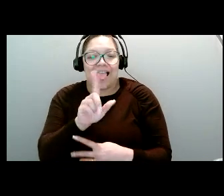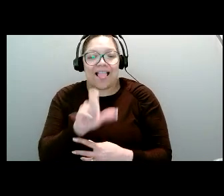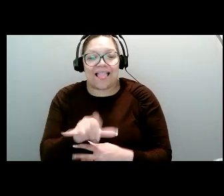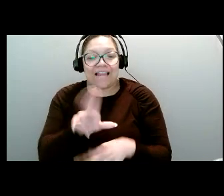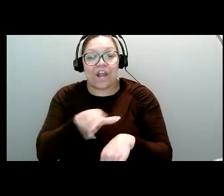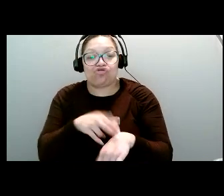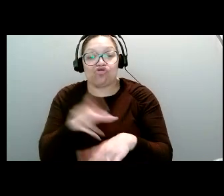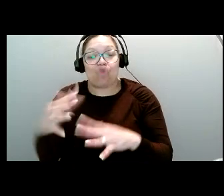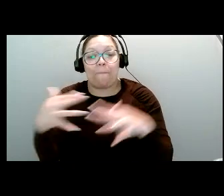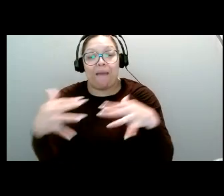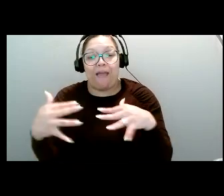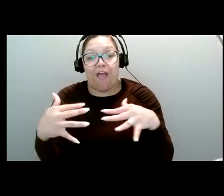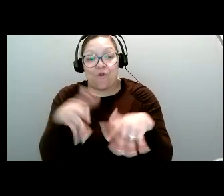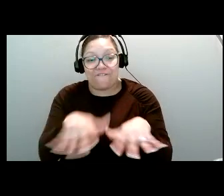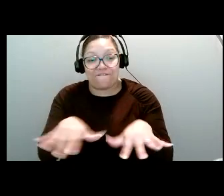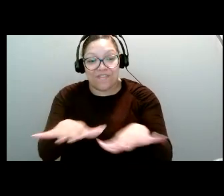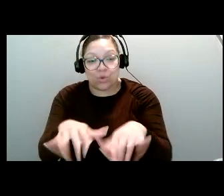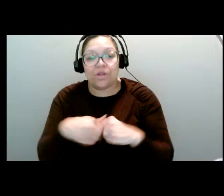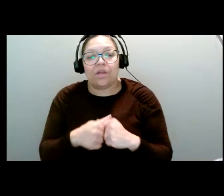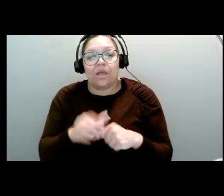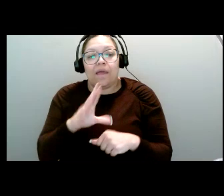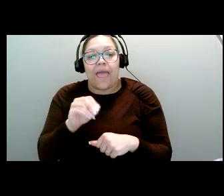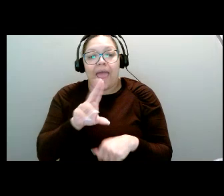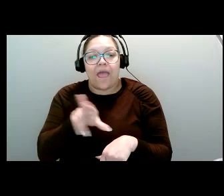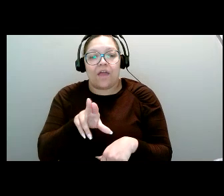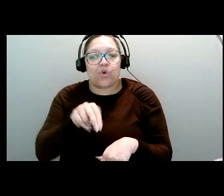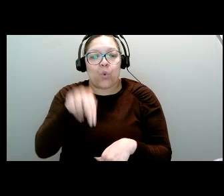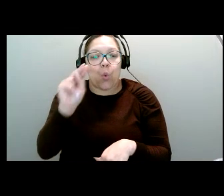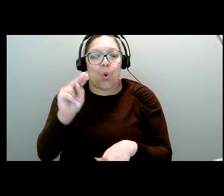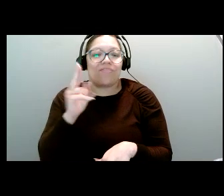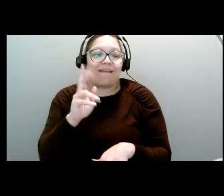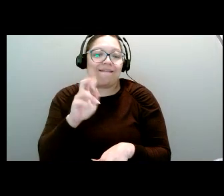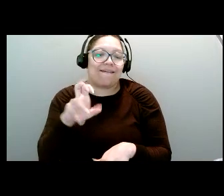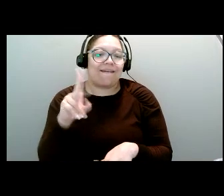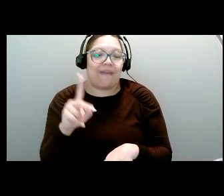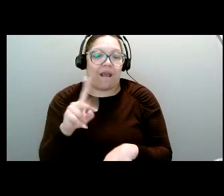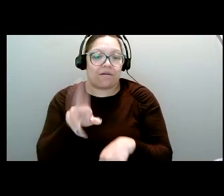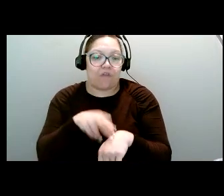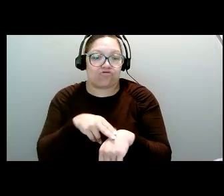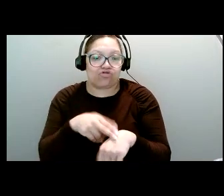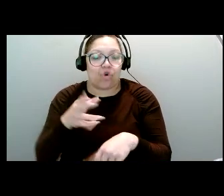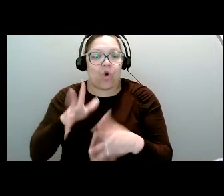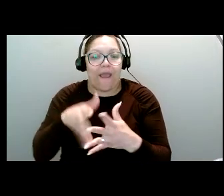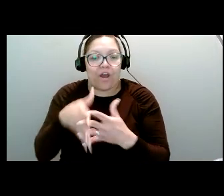We have Northern Neck National Heritage Area and we have Journey through Hallowed Ground in North Carolina.